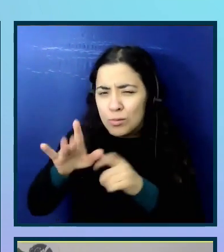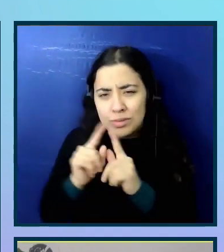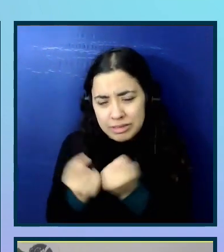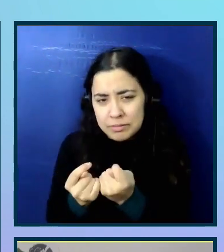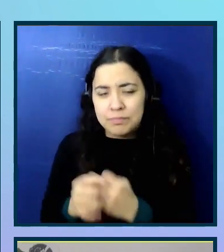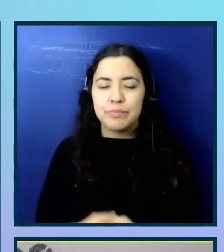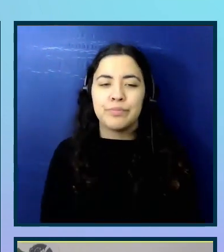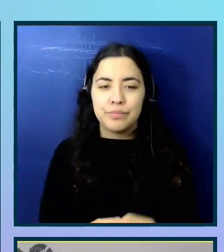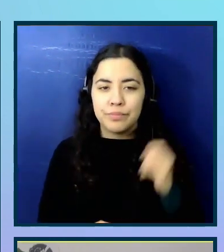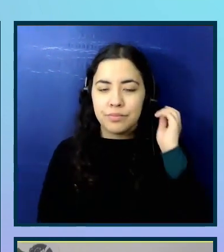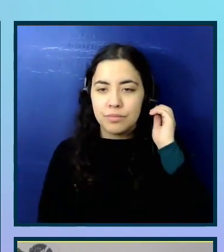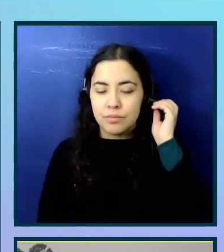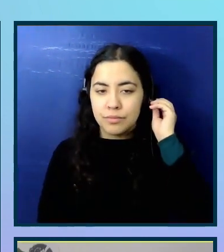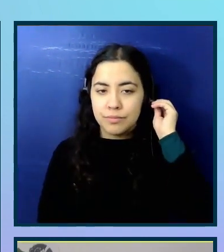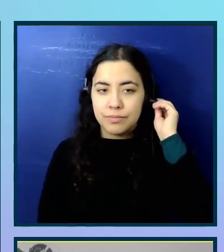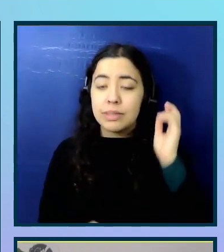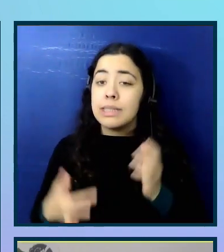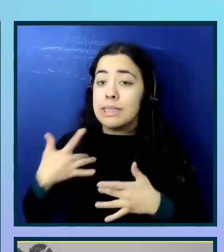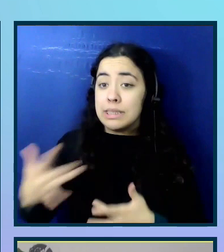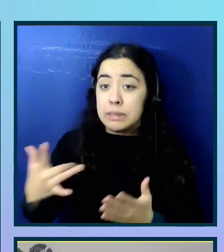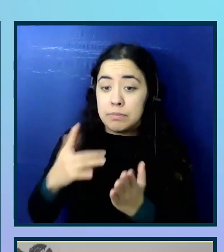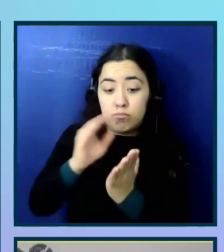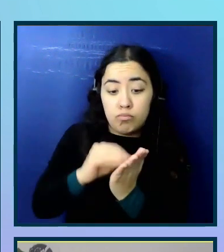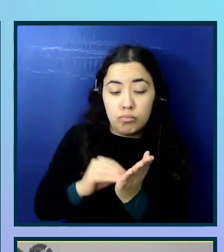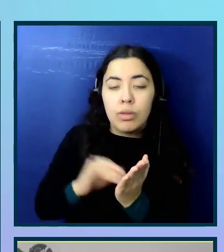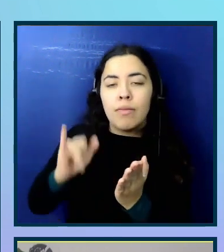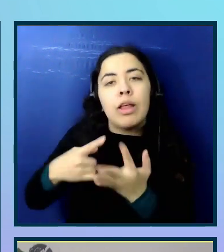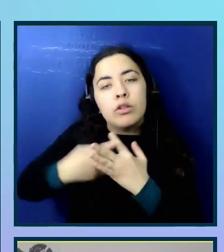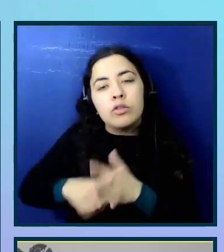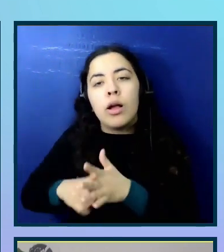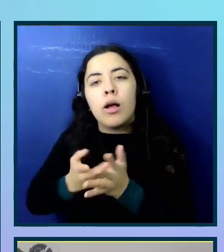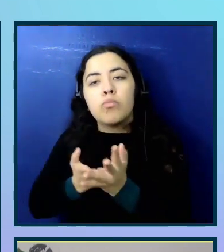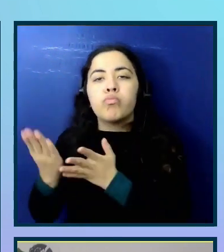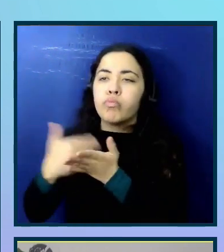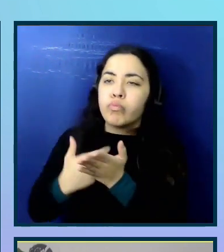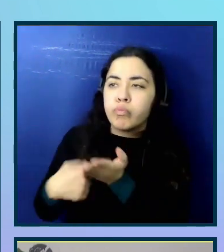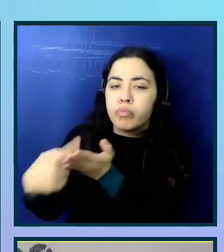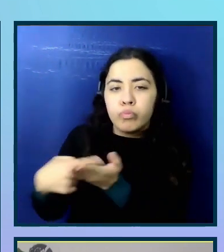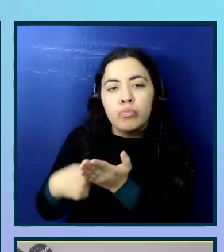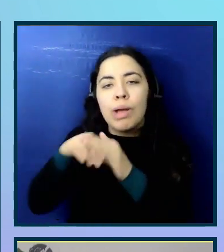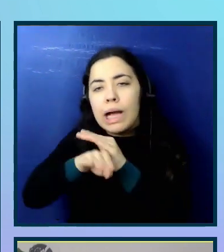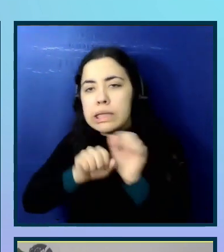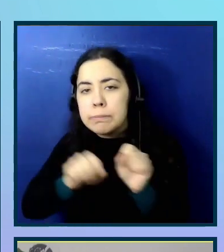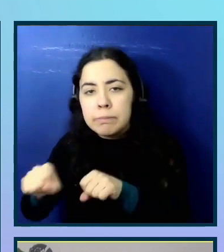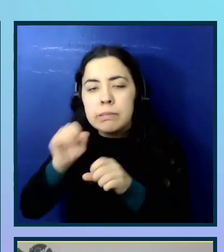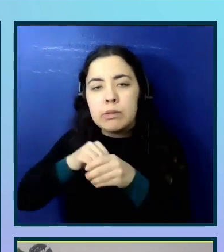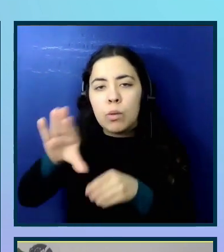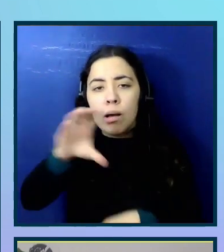So it usually starts a conversation about accessibility within the company and encourages people to dig a little bit further.